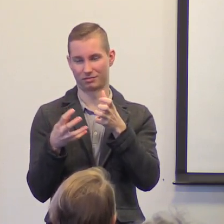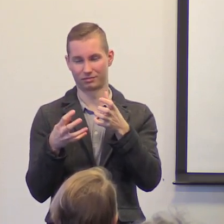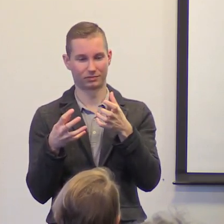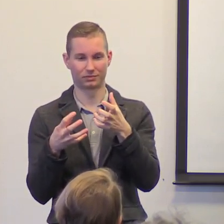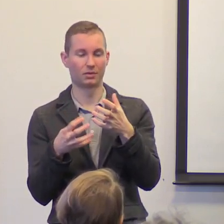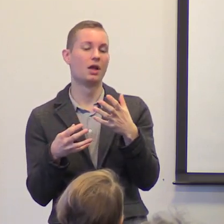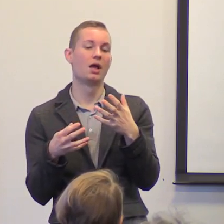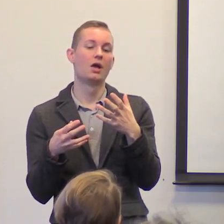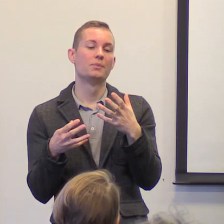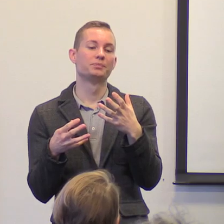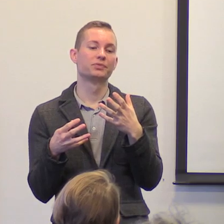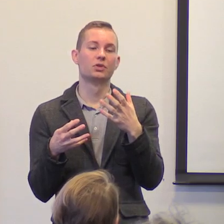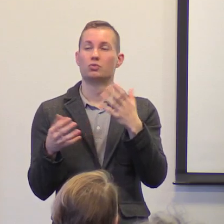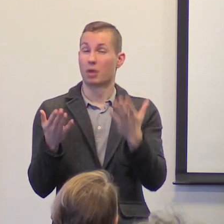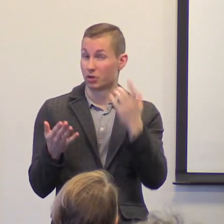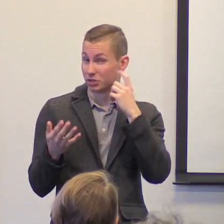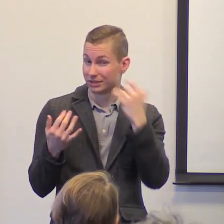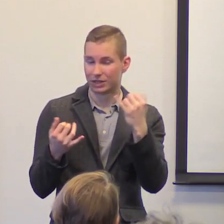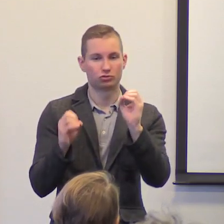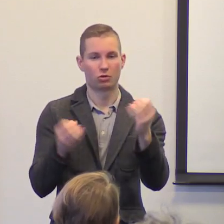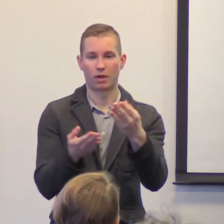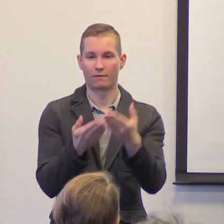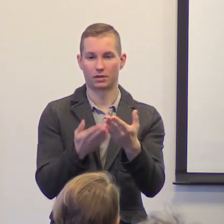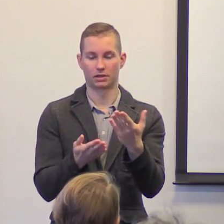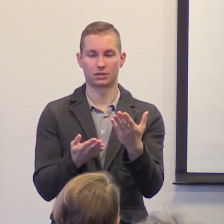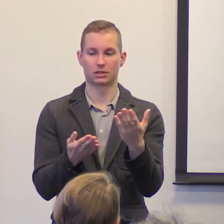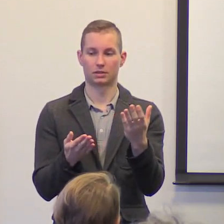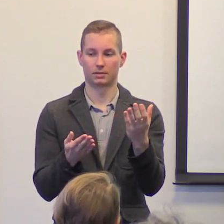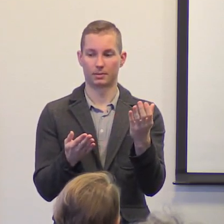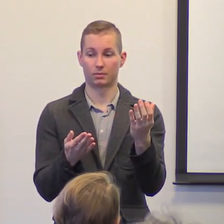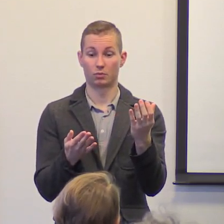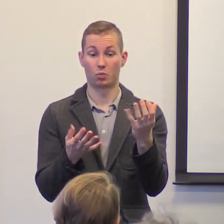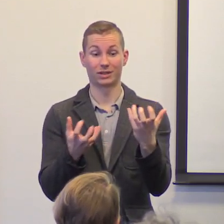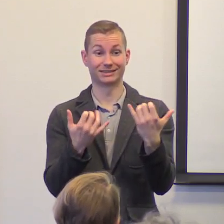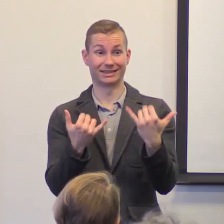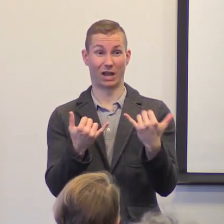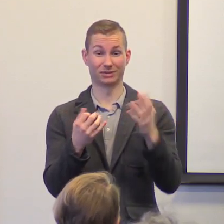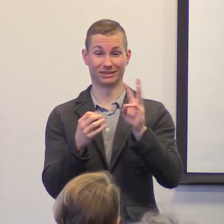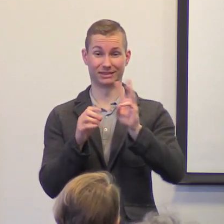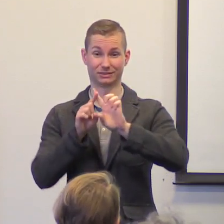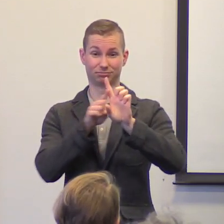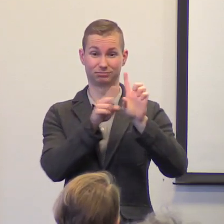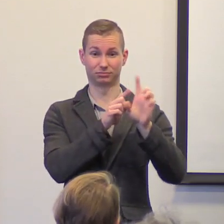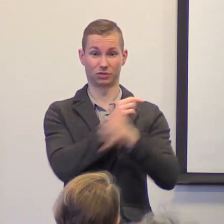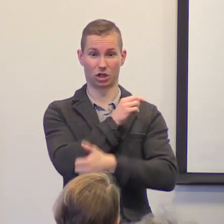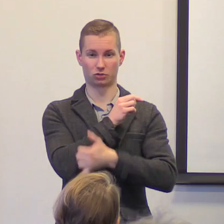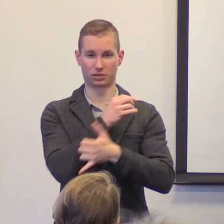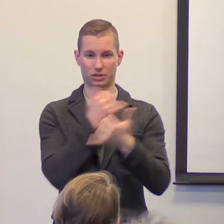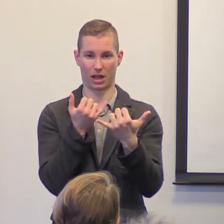Today, there is no evidence that anybody from now six countries being excluded has ever